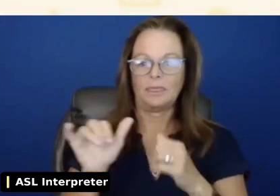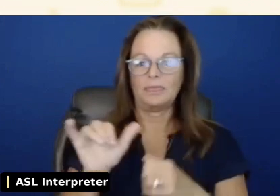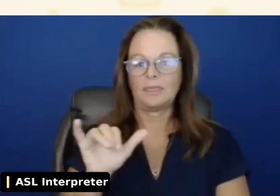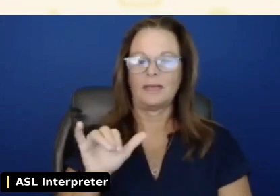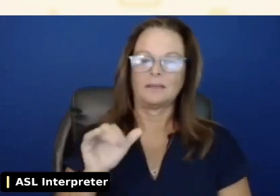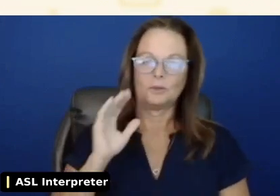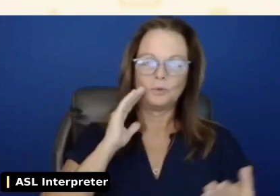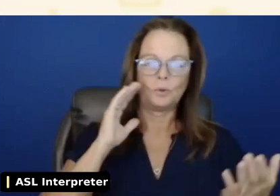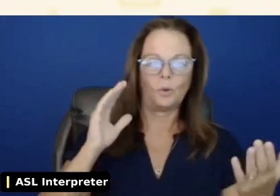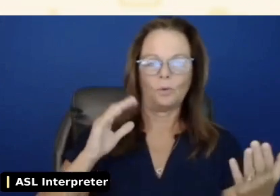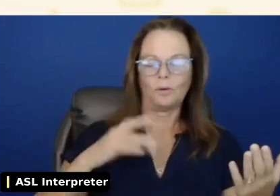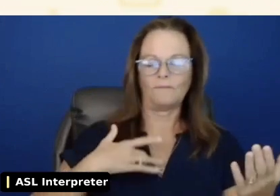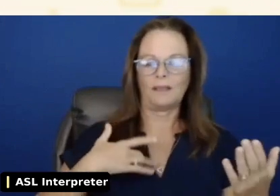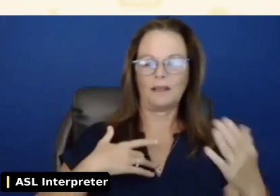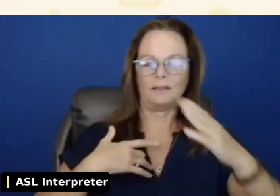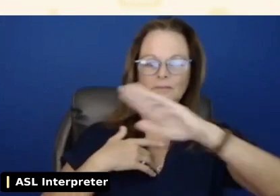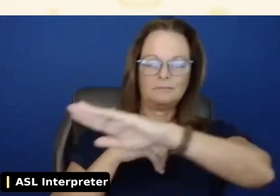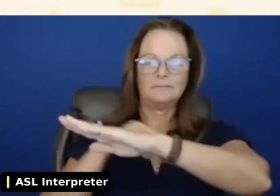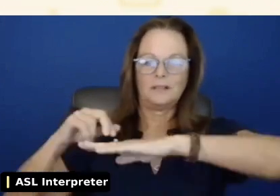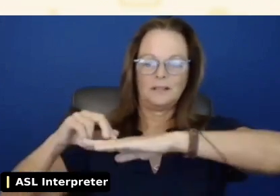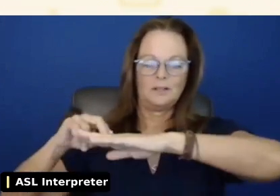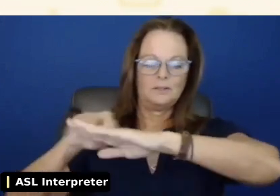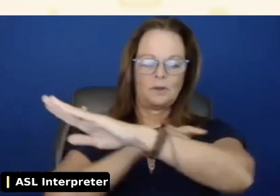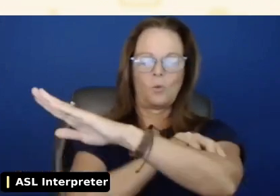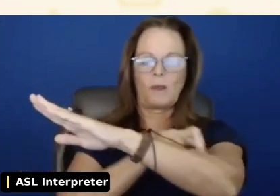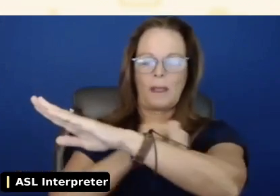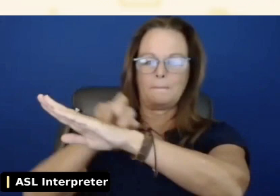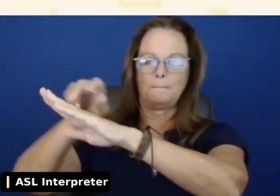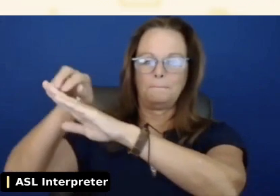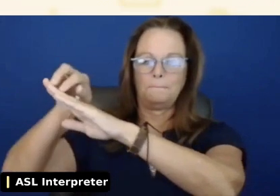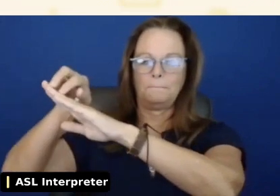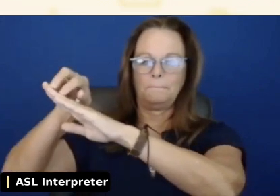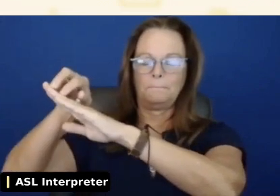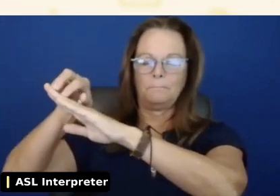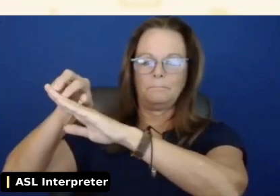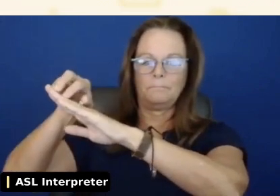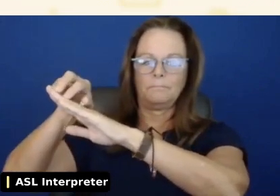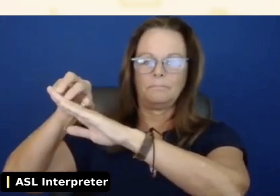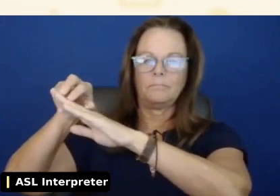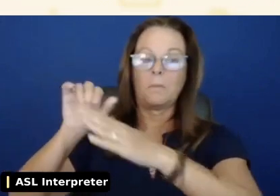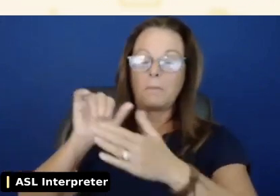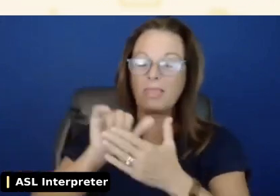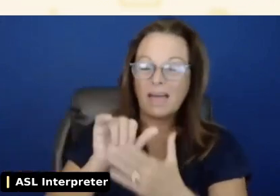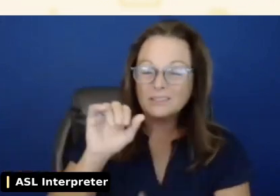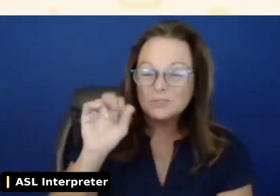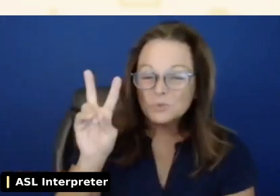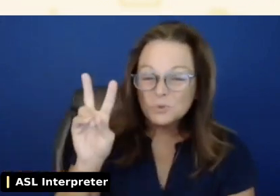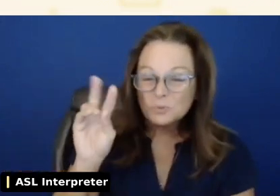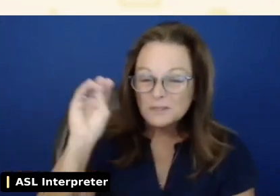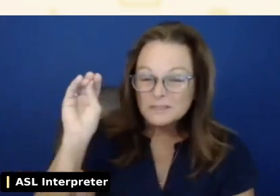of a wheelchair, but it represents only 2% of people with disabilities.